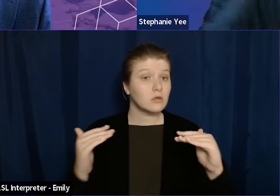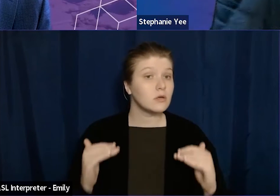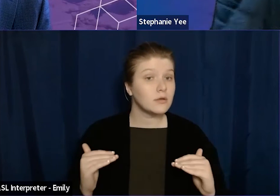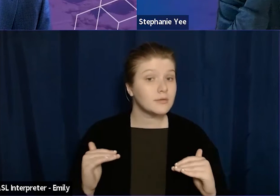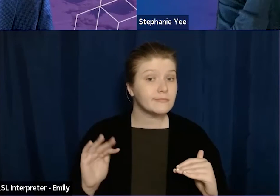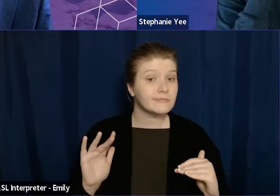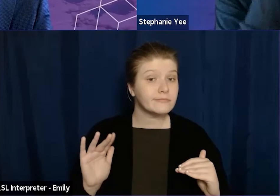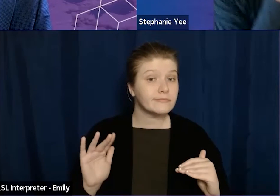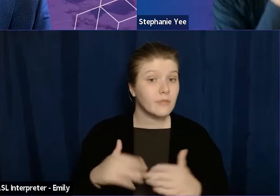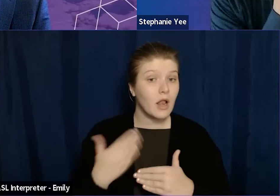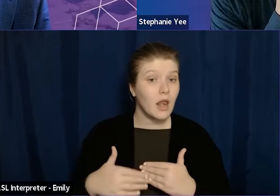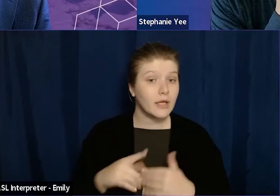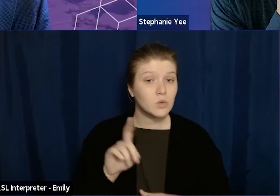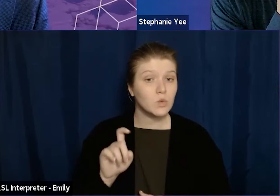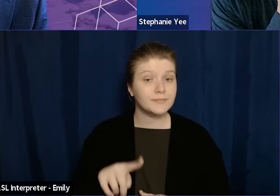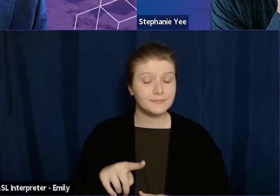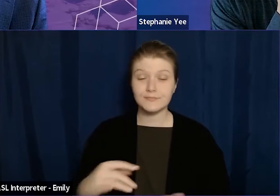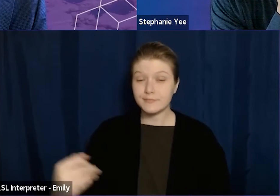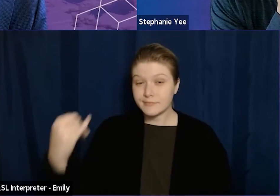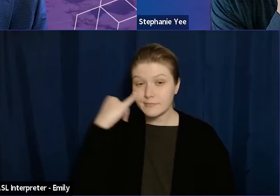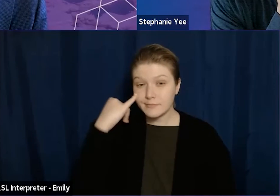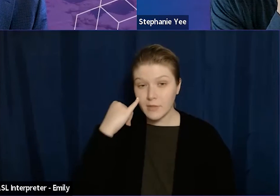Next question is, in case there is an issue of overlapping --